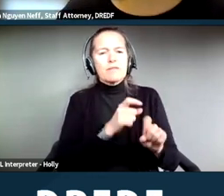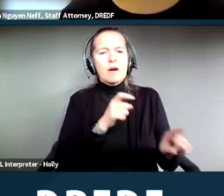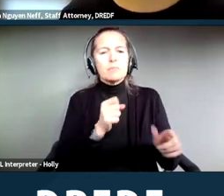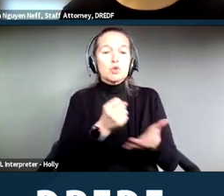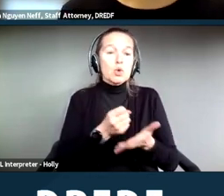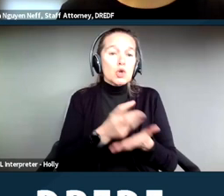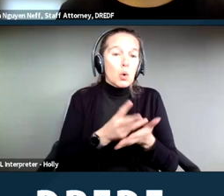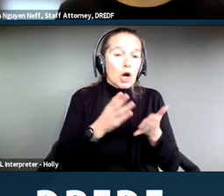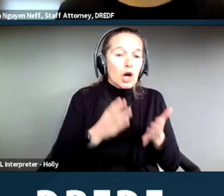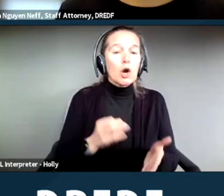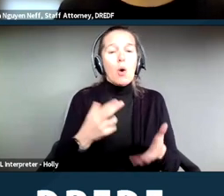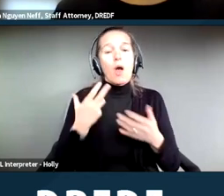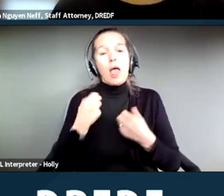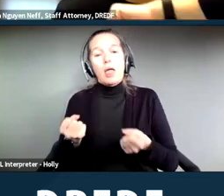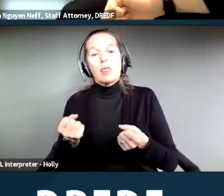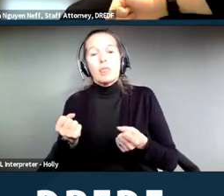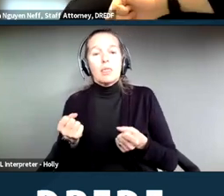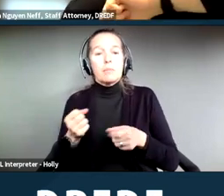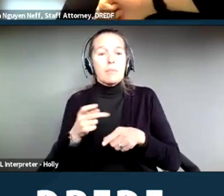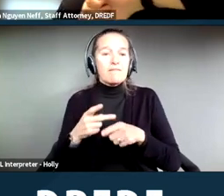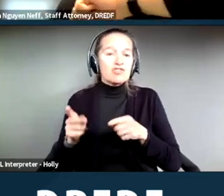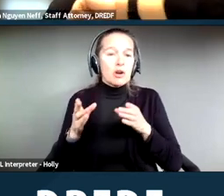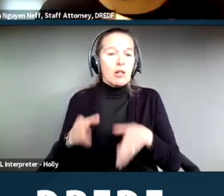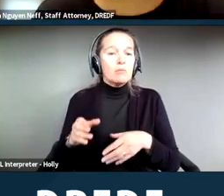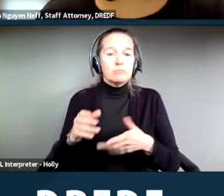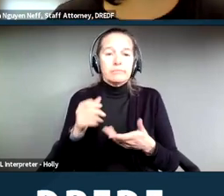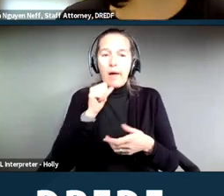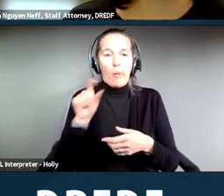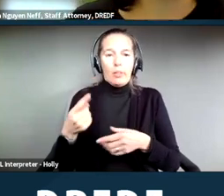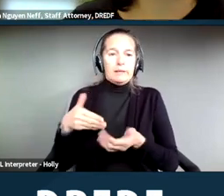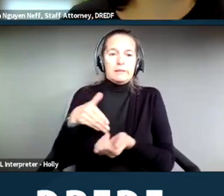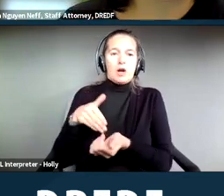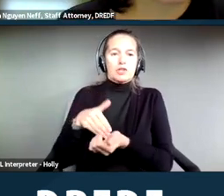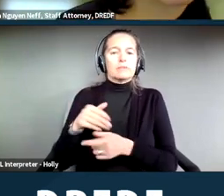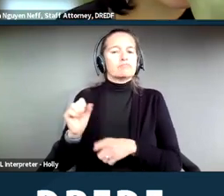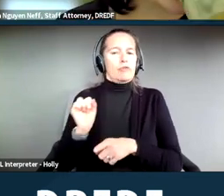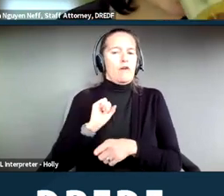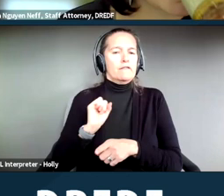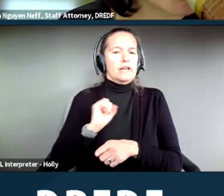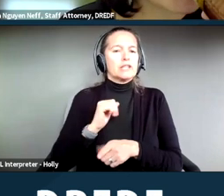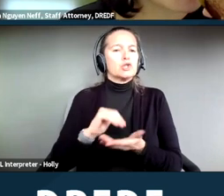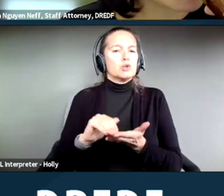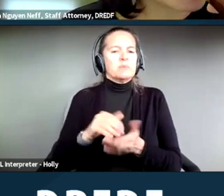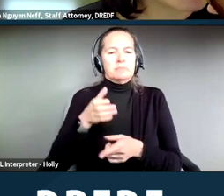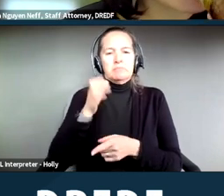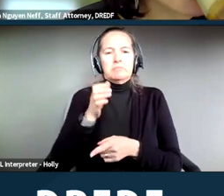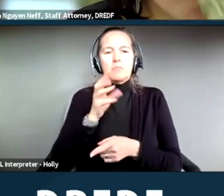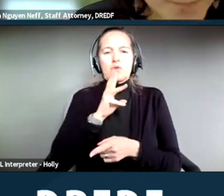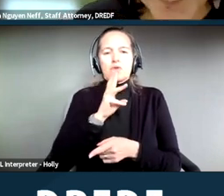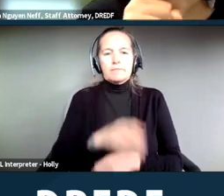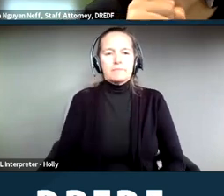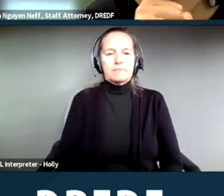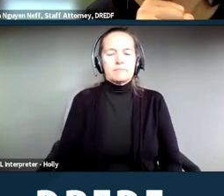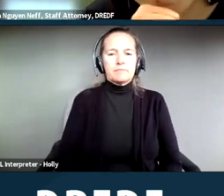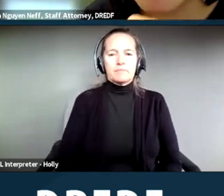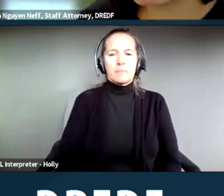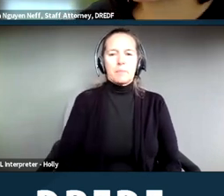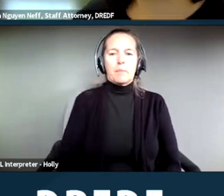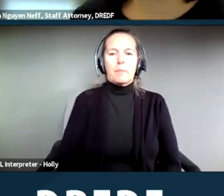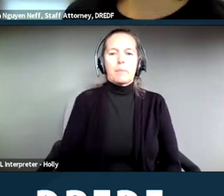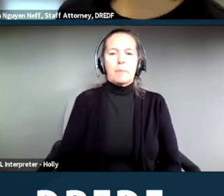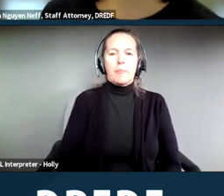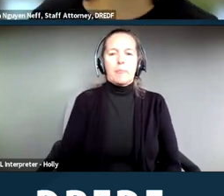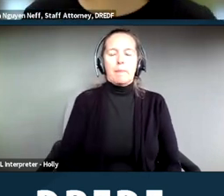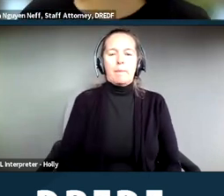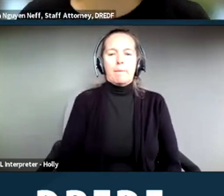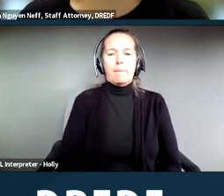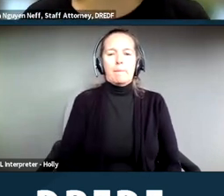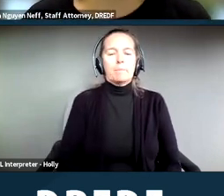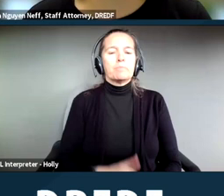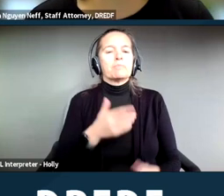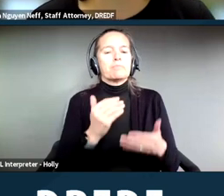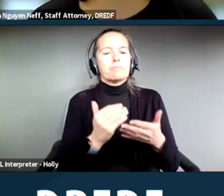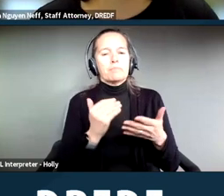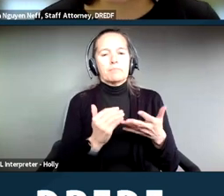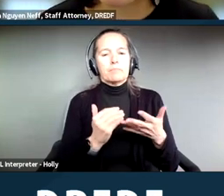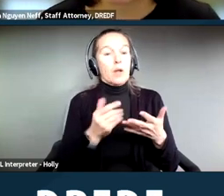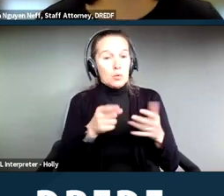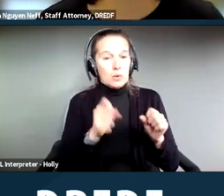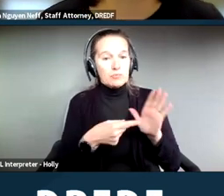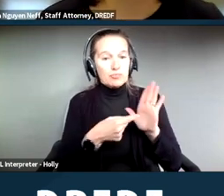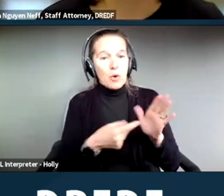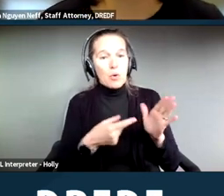health professional other than a doctor. You can show proof of veteran benefits,